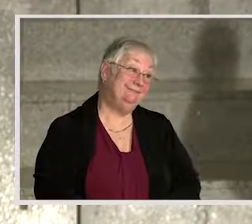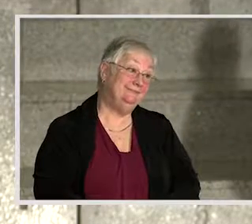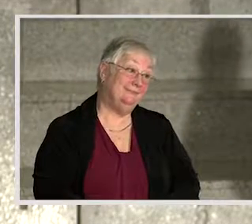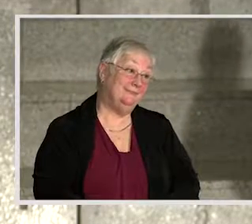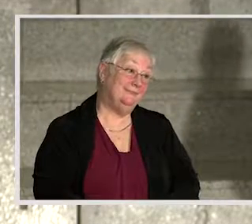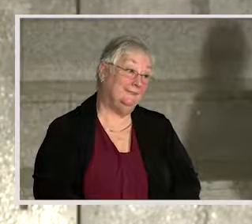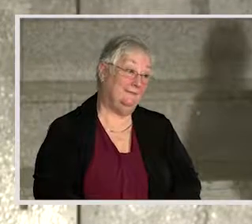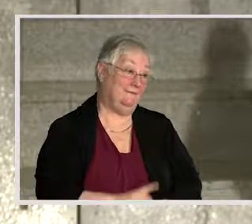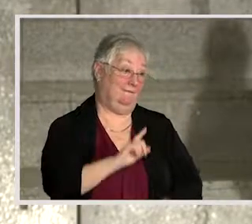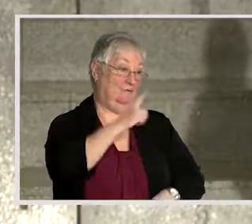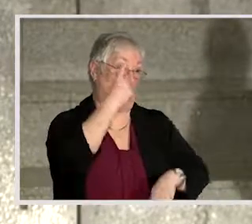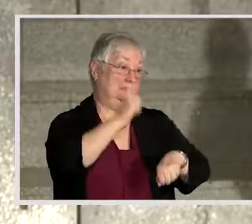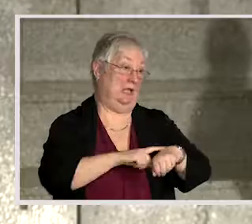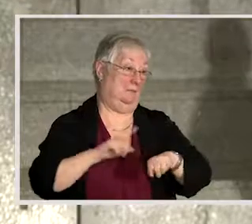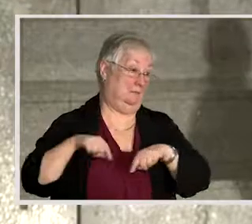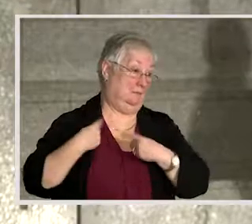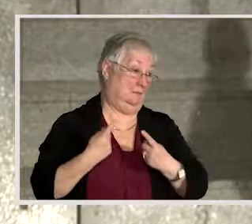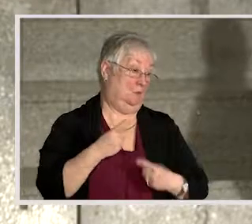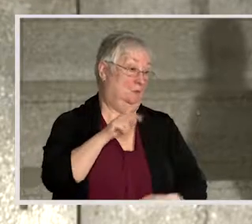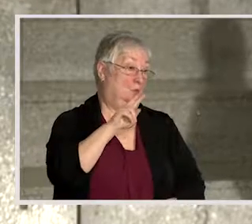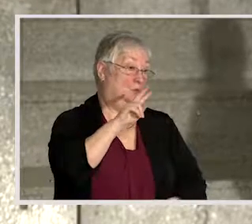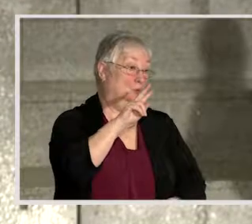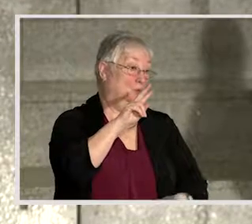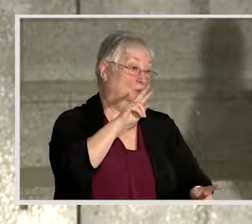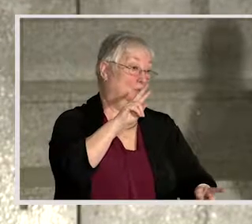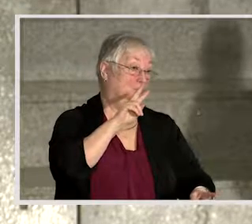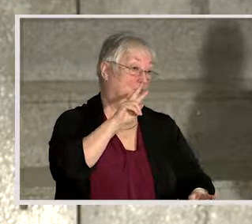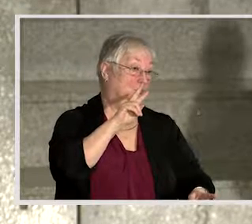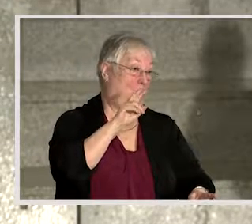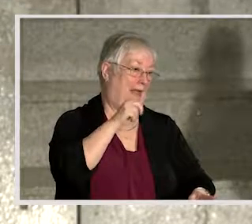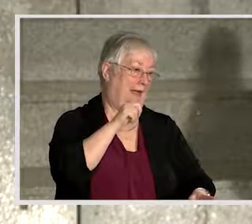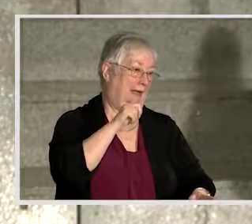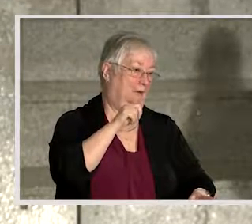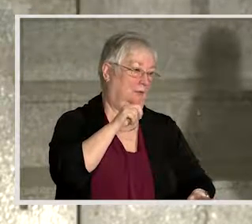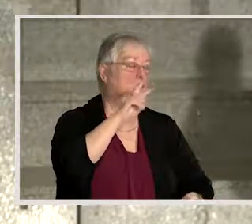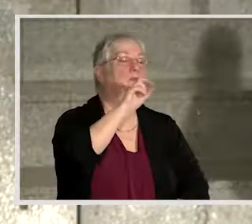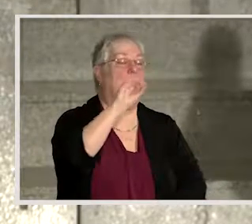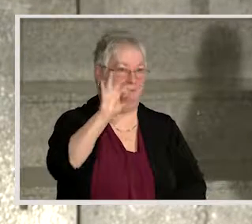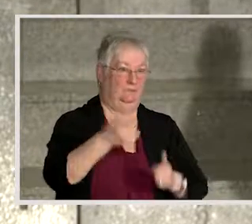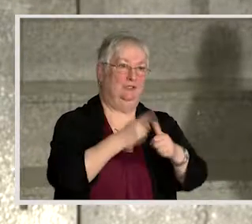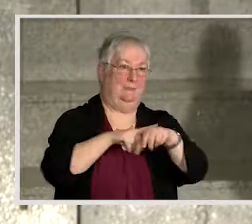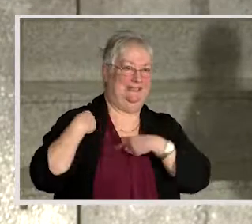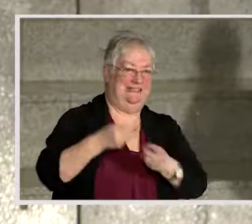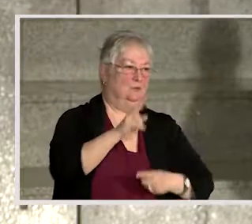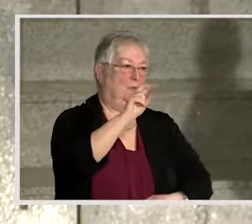OF THE CONGRESS AND THE WHITE HOUSE ARE UNDER THE SAME POLITICAL BANNER. SINCE THAT TIME, THE MAYOR HAS